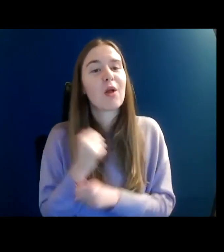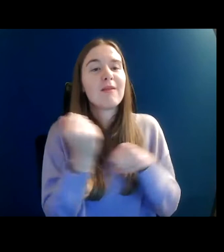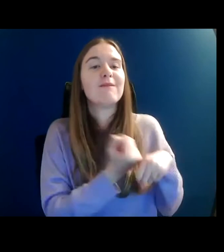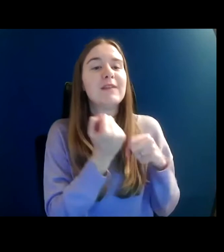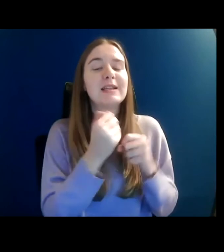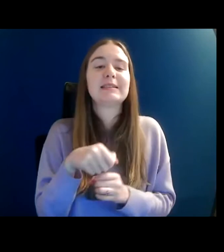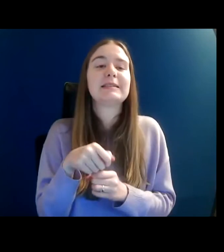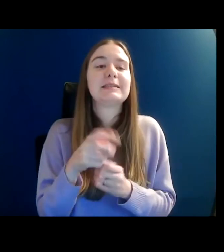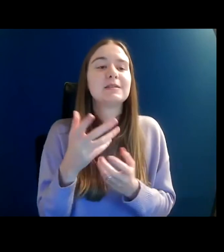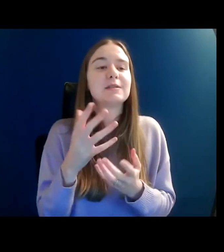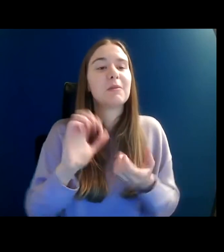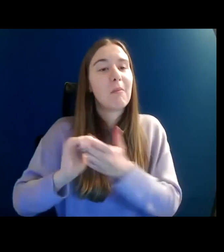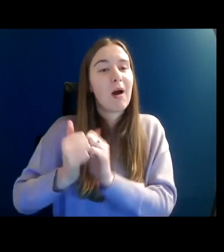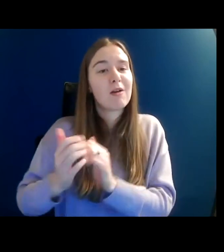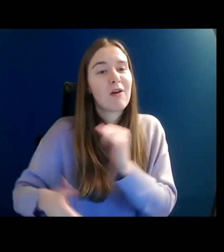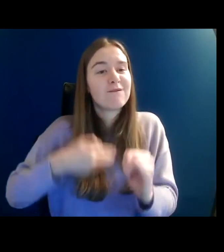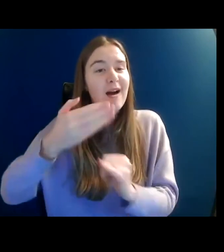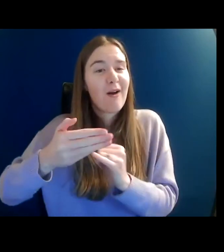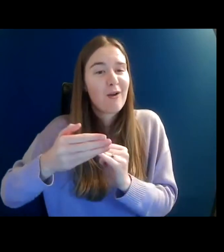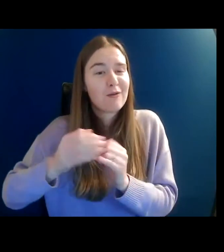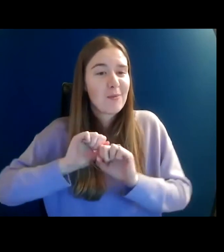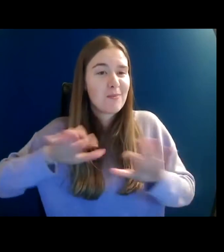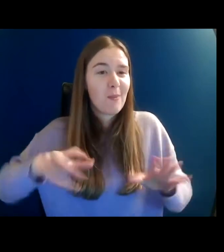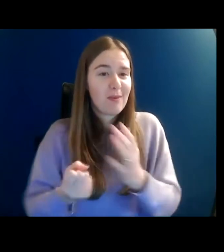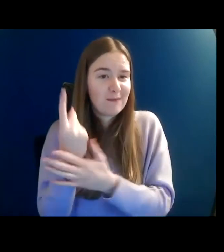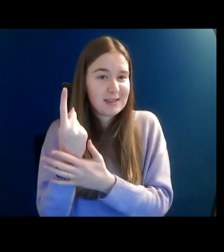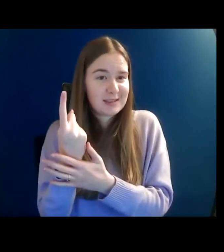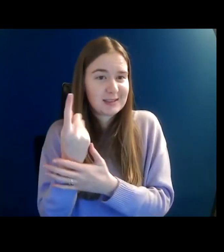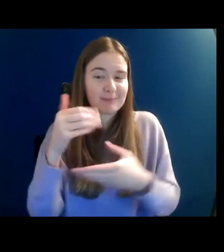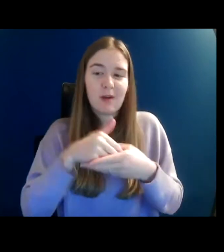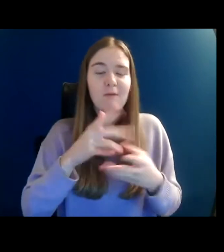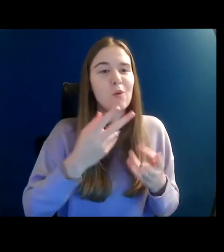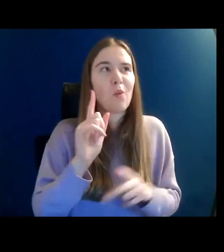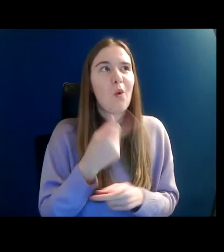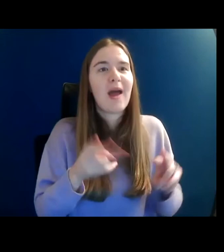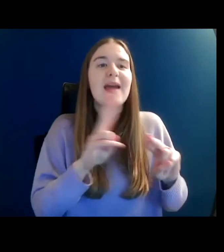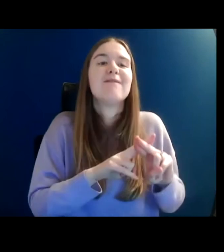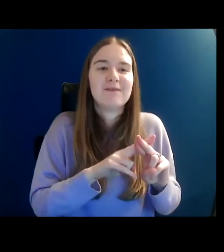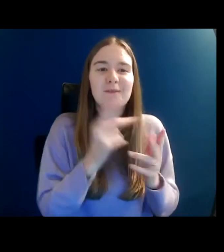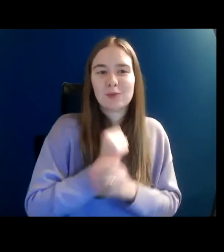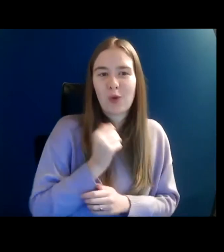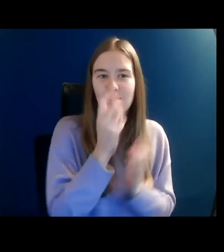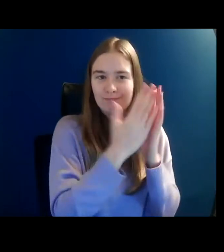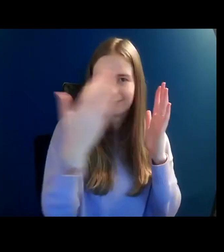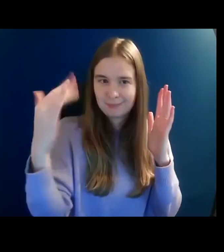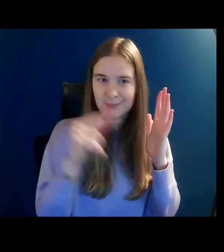to the third and final of our public events, as part of the "What if...?/Scotland" exhibition. For those who don't know,